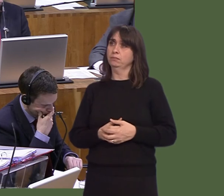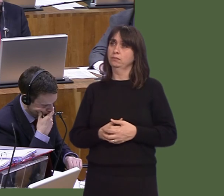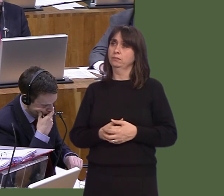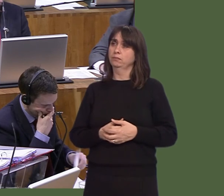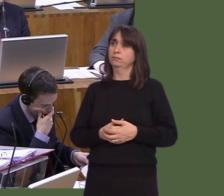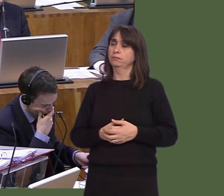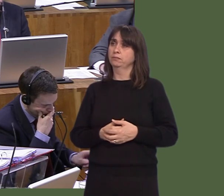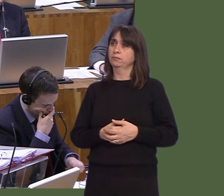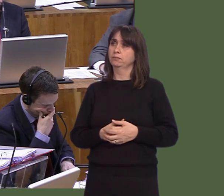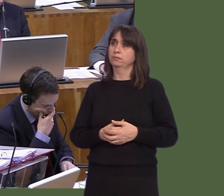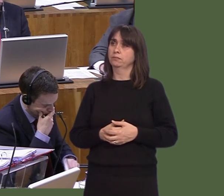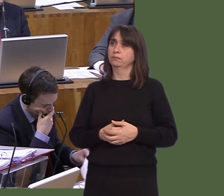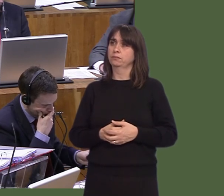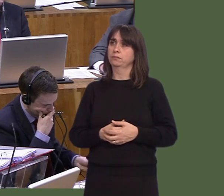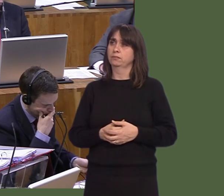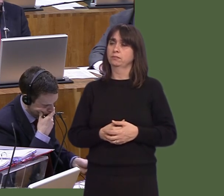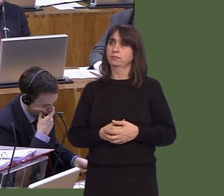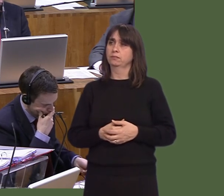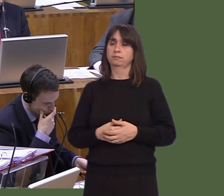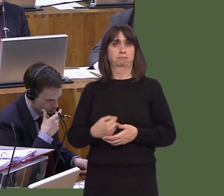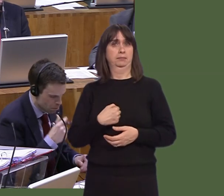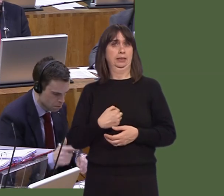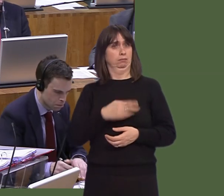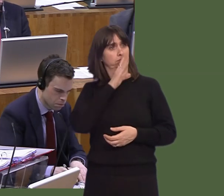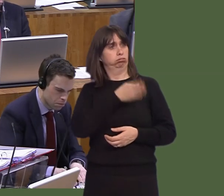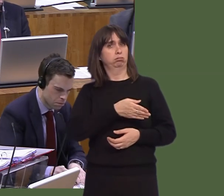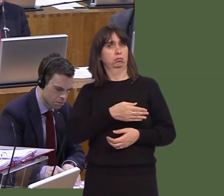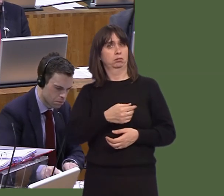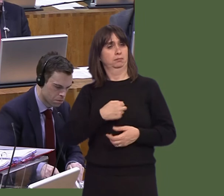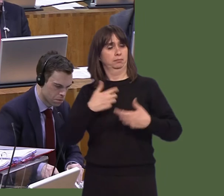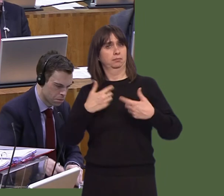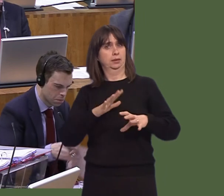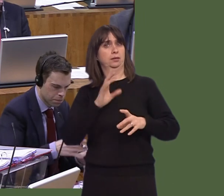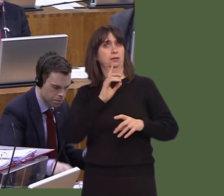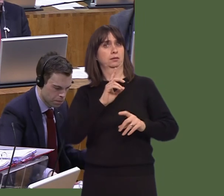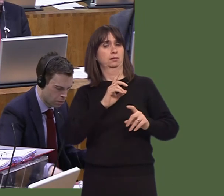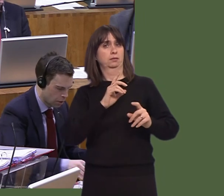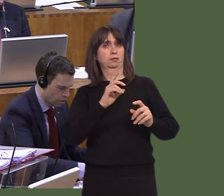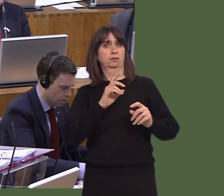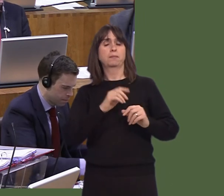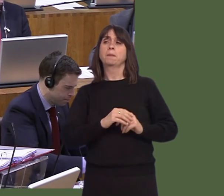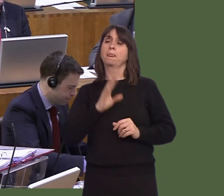And many of the nations that are mentioned on that list are nations that the Welsh Government